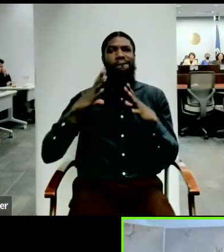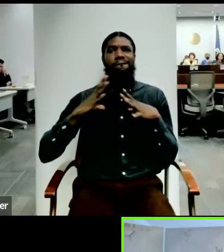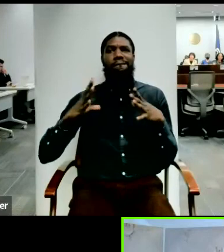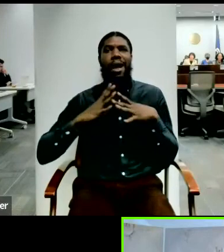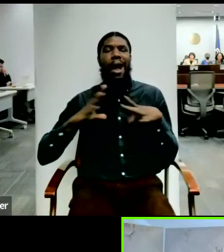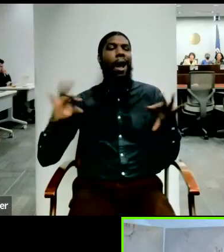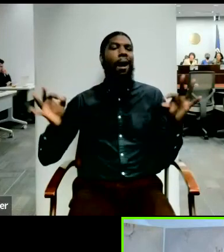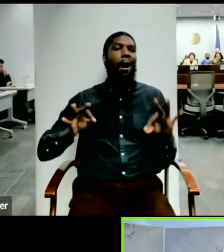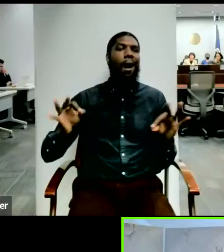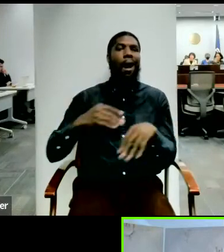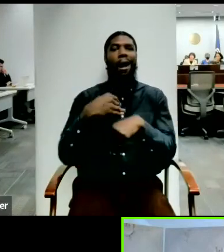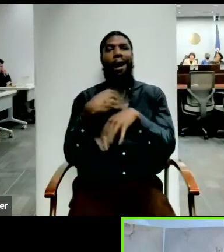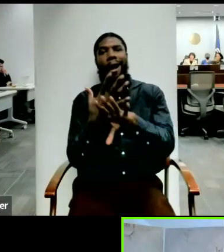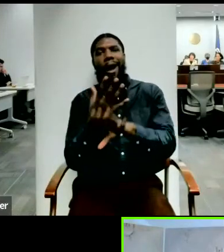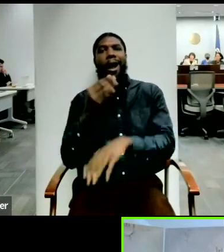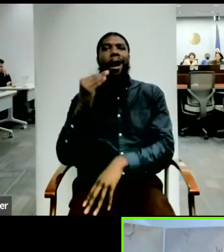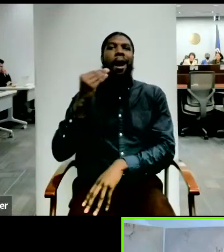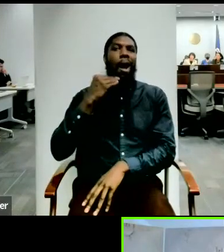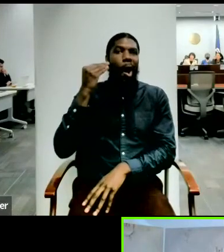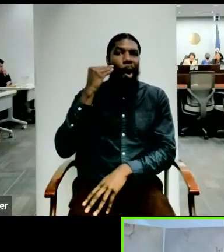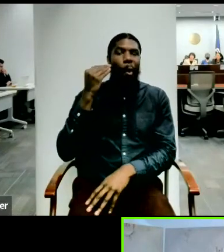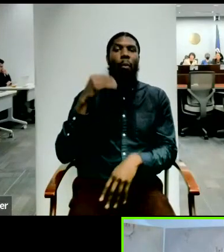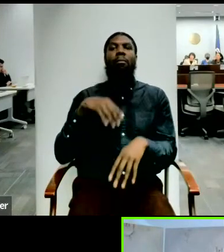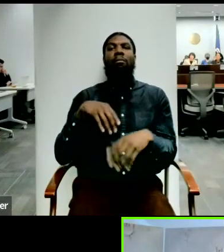that you couldn't do some of these jobs remotely.